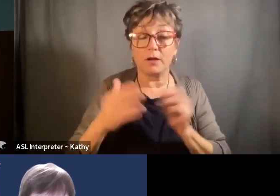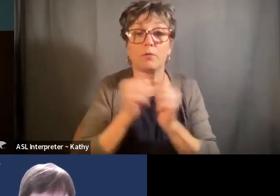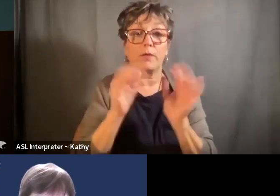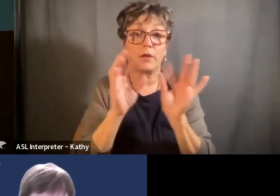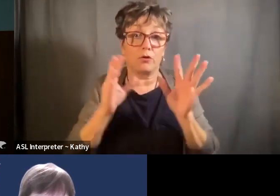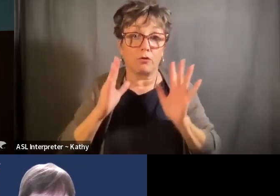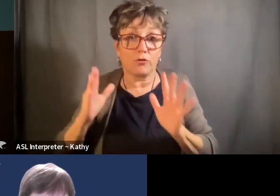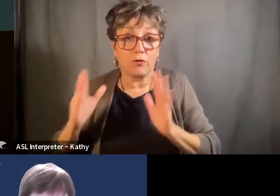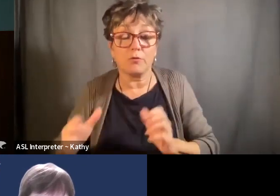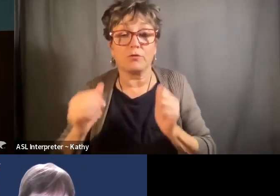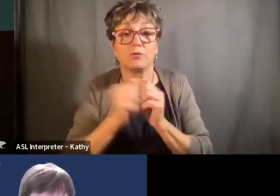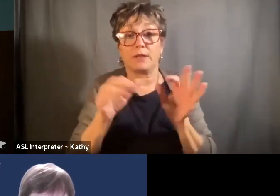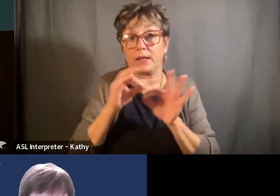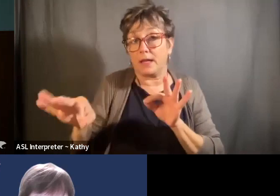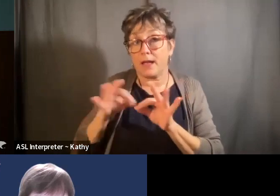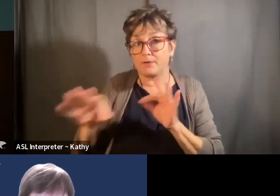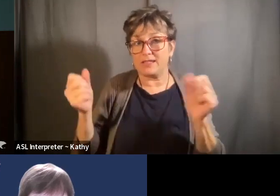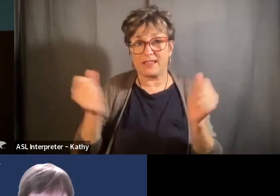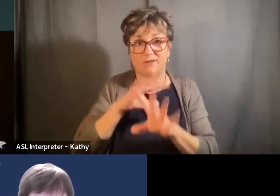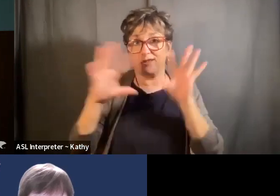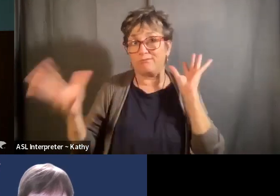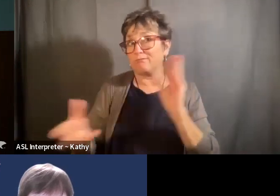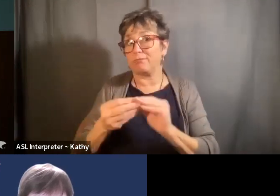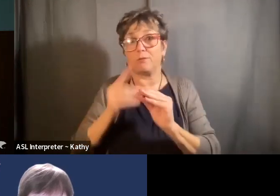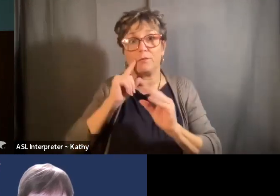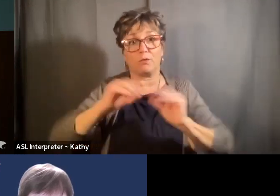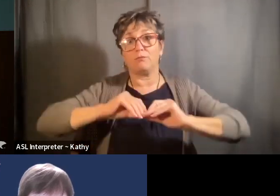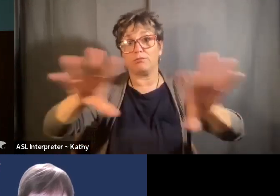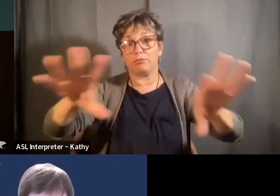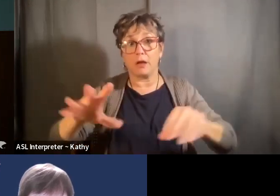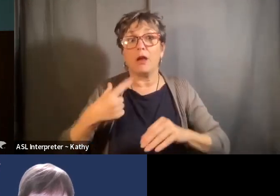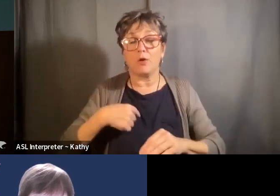more information will be we'll be keep, we'll keep coming at you with more details and information